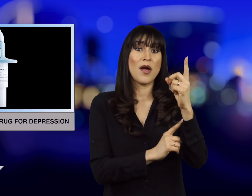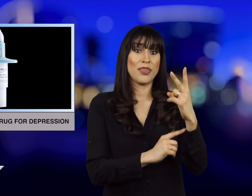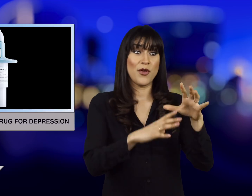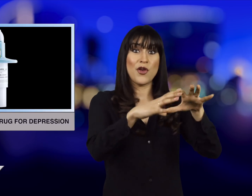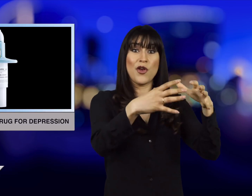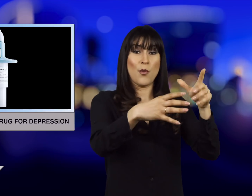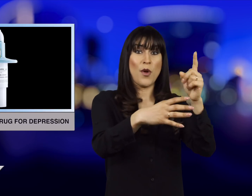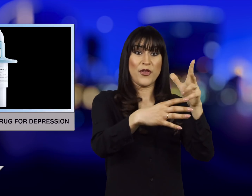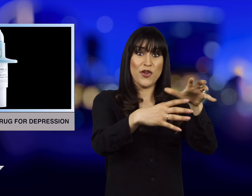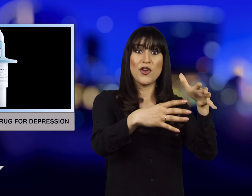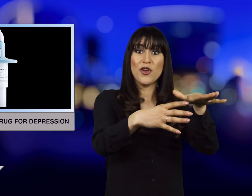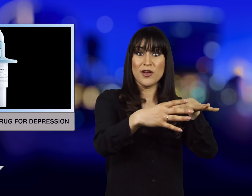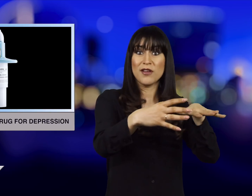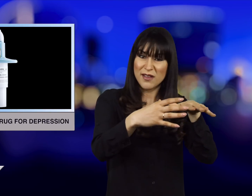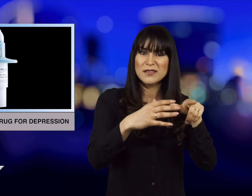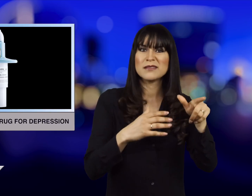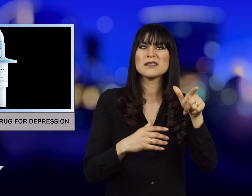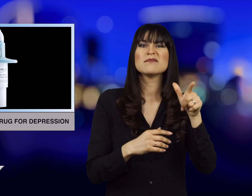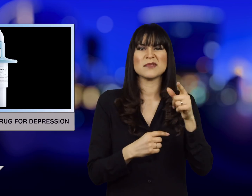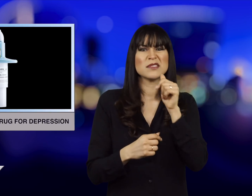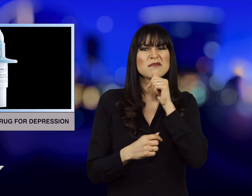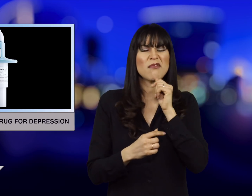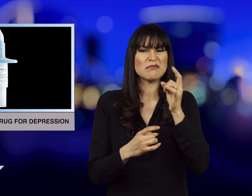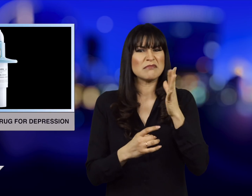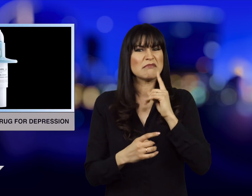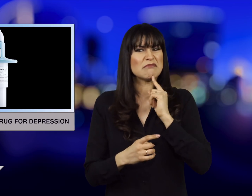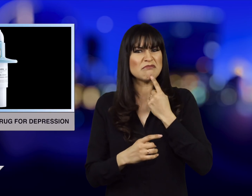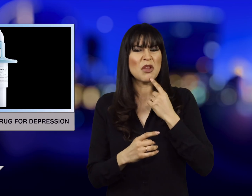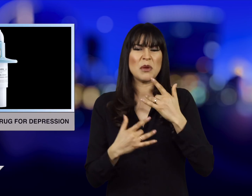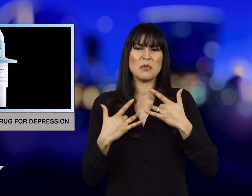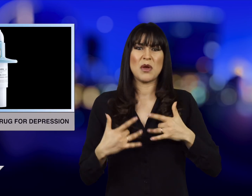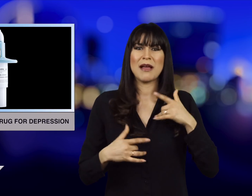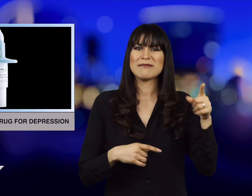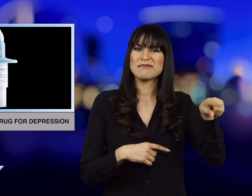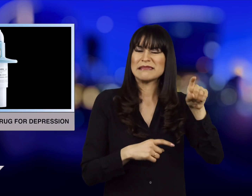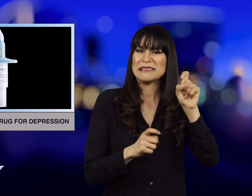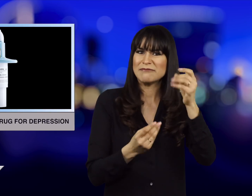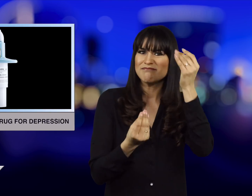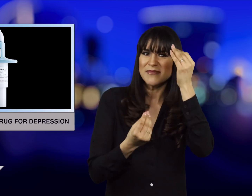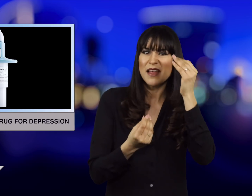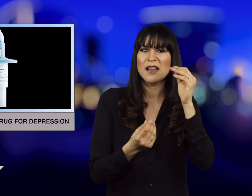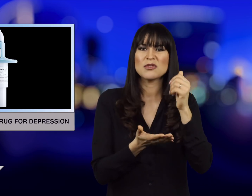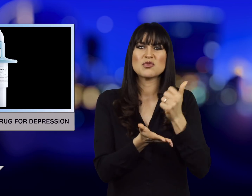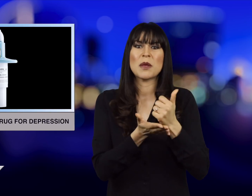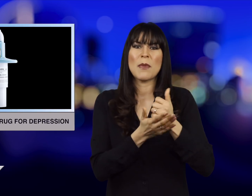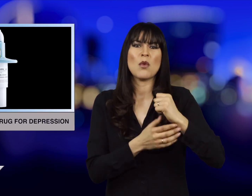But approximately one third of those that suffer from major depression are considered